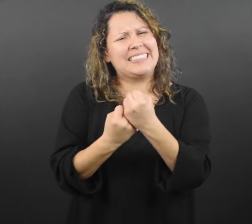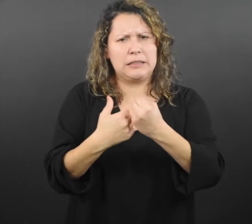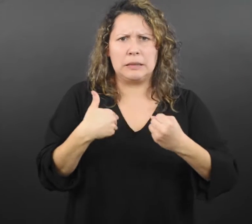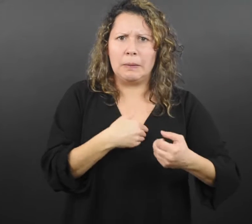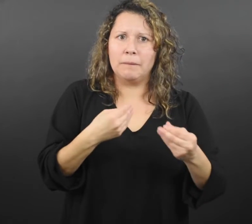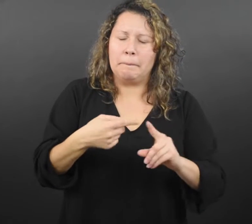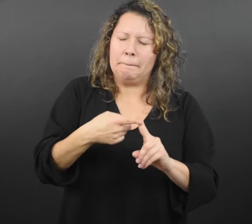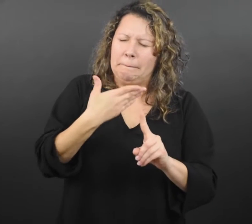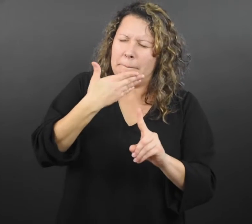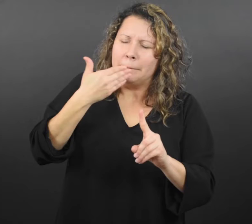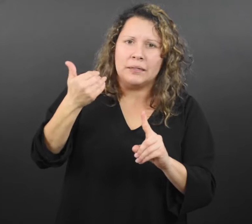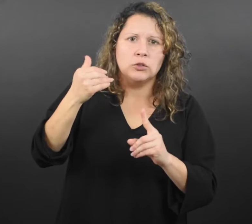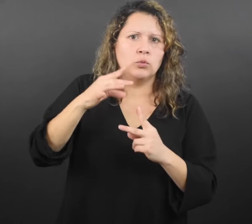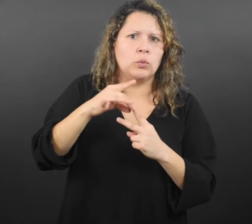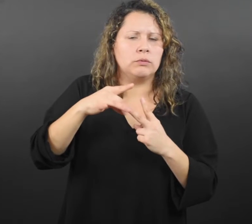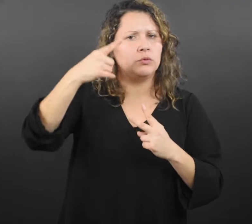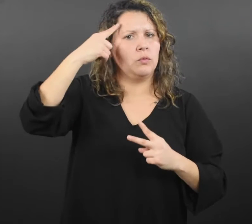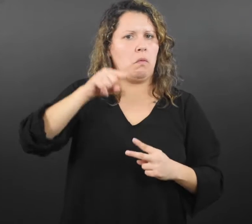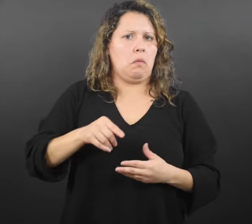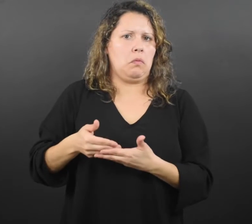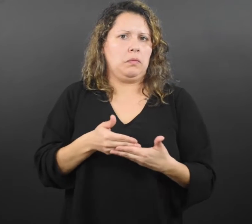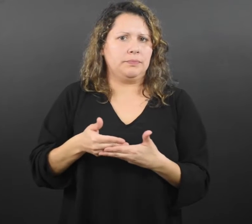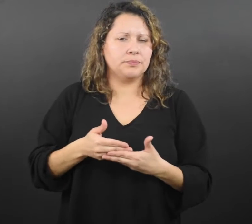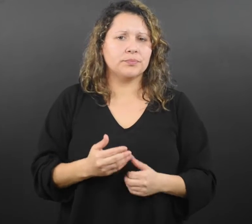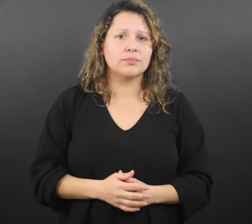Pediatrics strongly supports breastfeeding as the